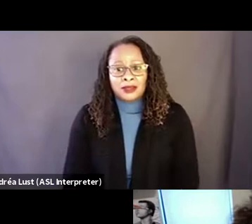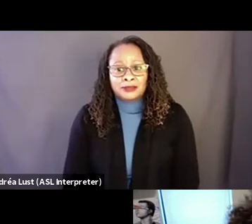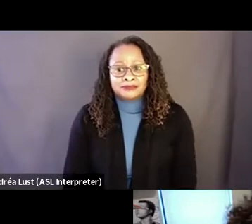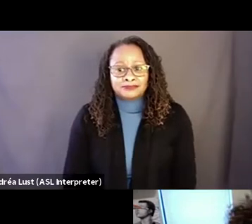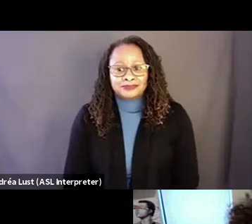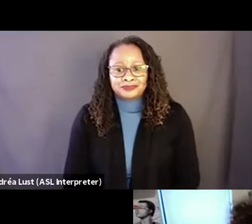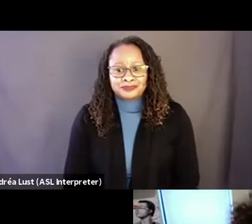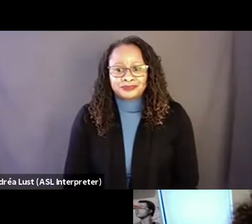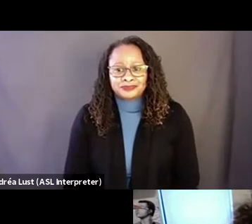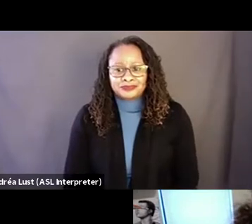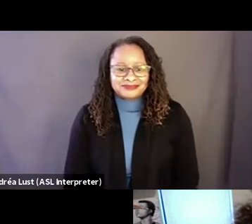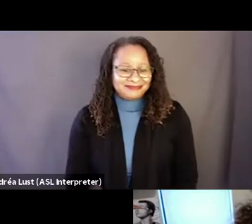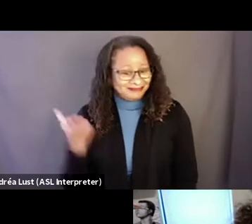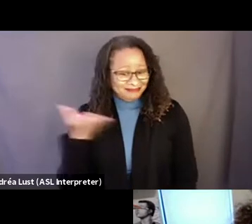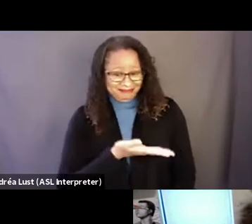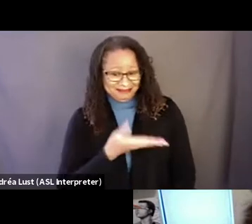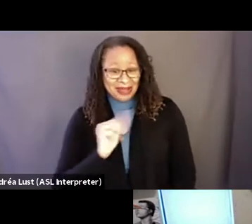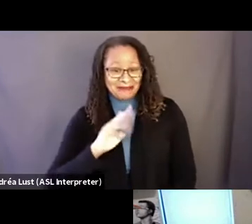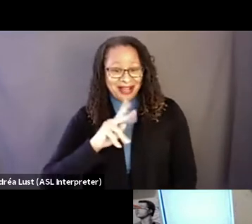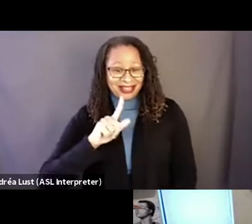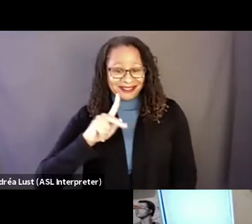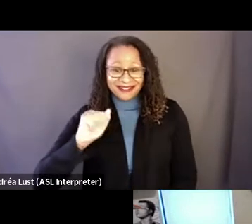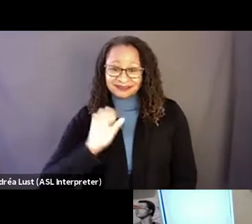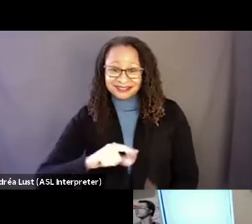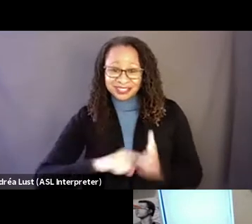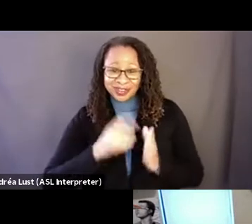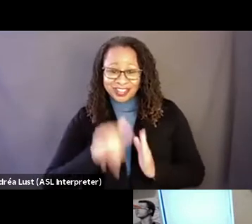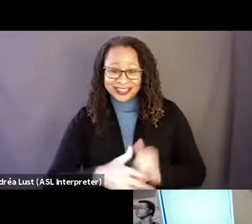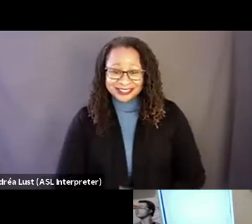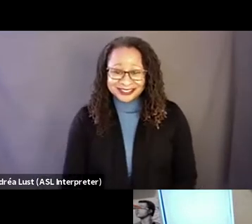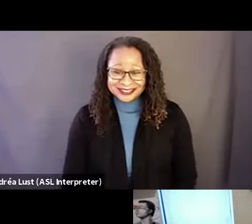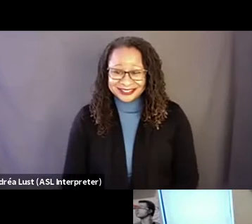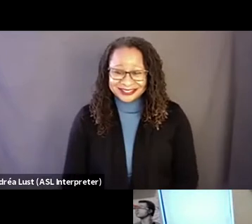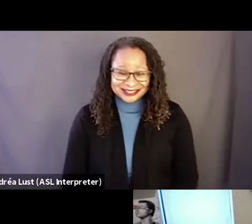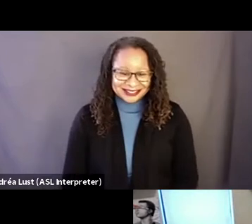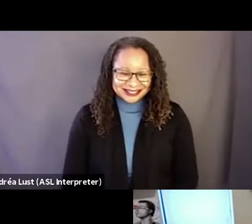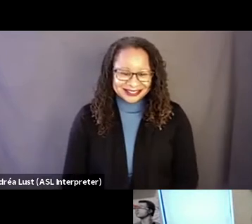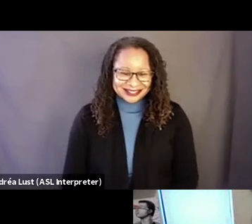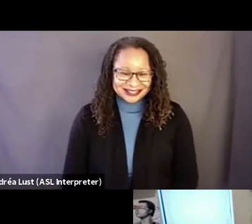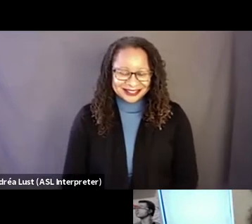I would love for Malika to start , if possible. Yeah, sure.